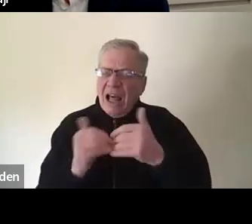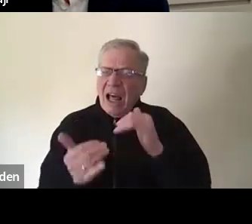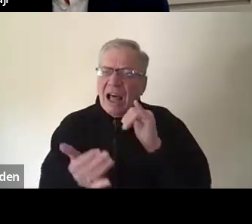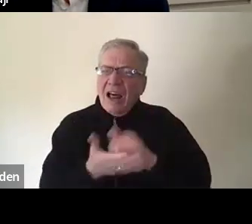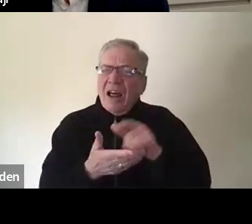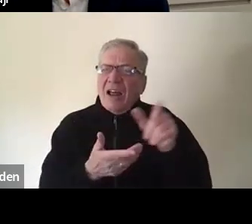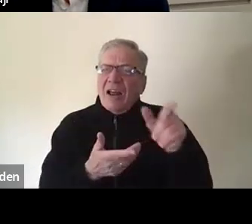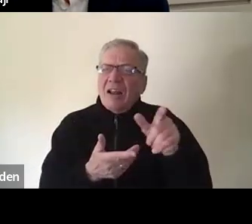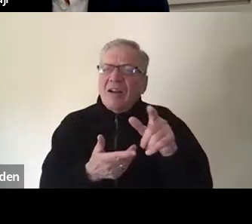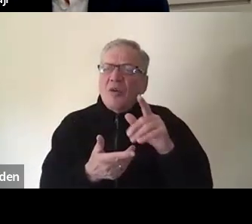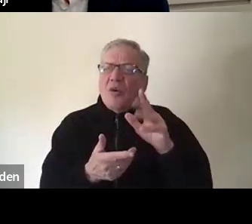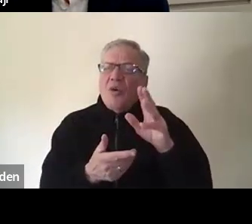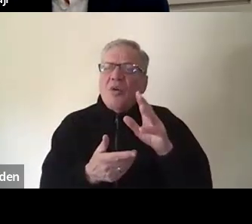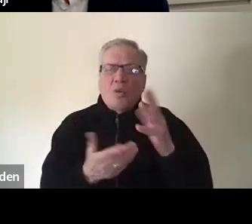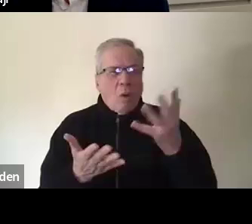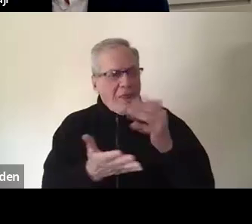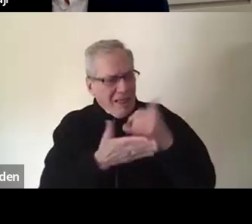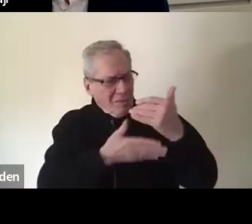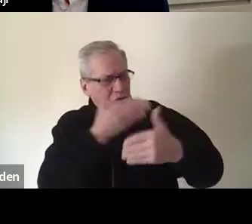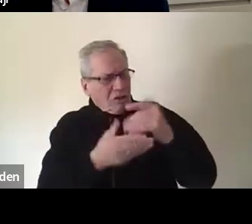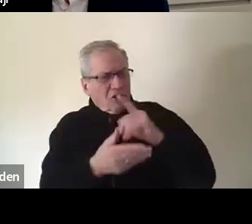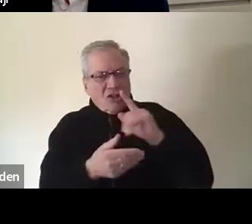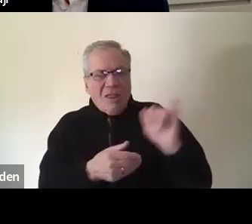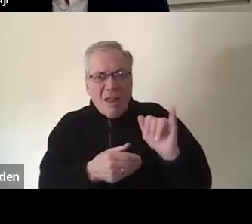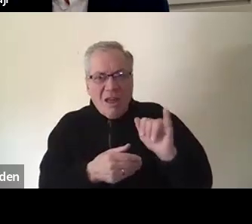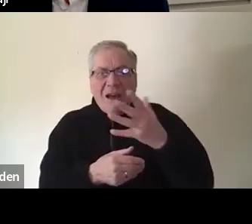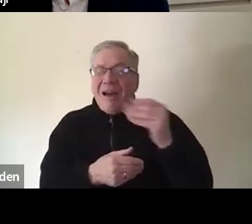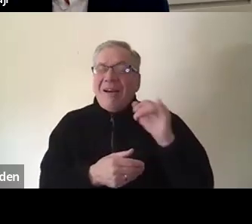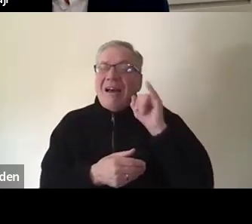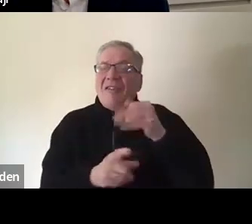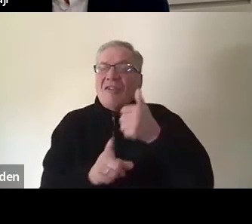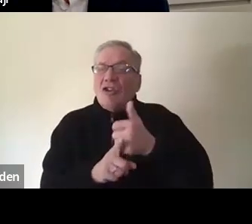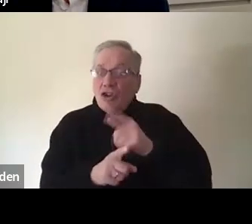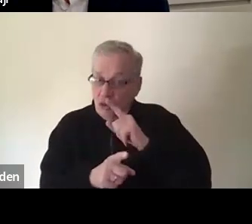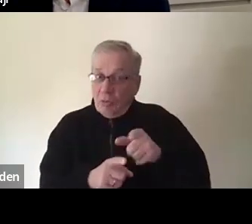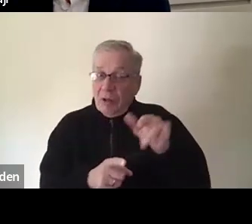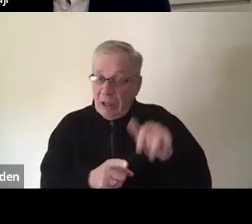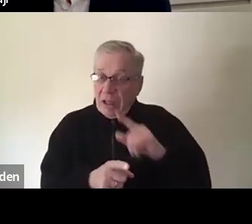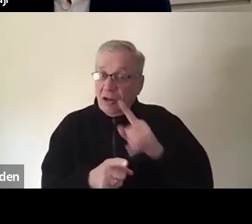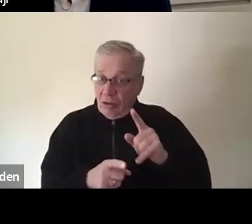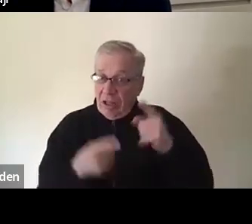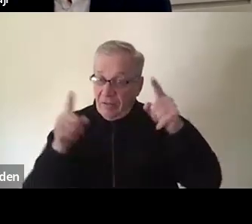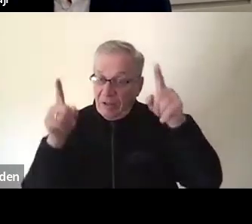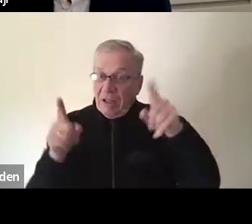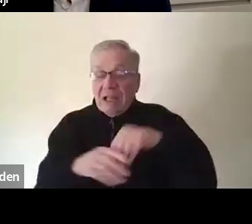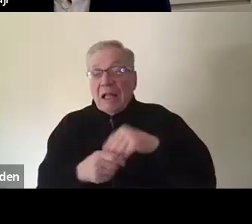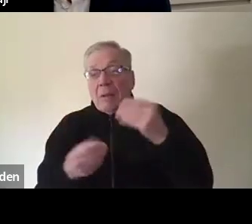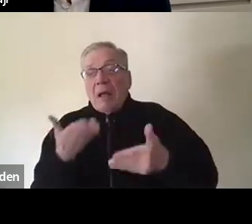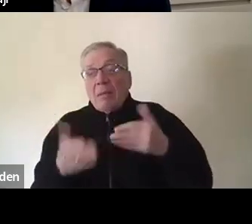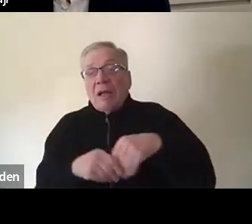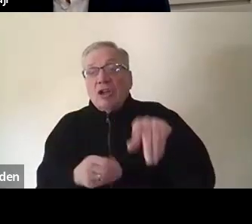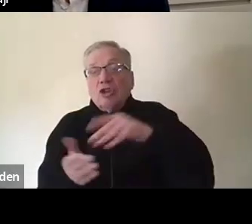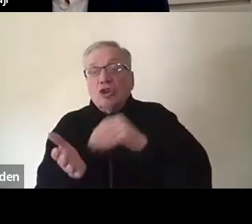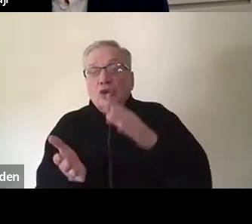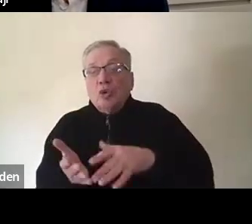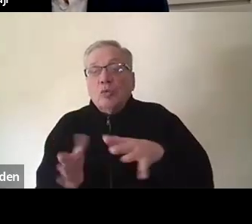was and if you found that to be effective in maybe student persistence in the program.